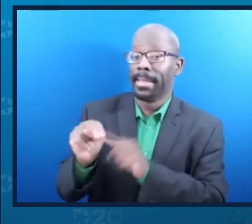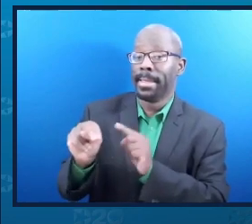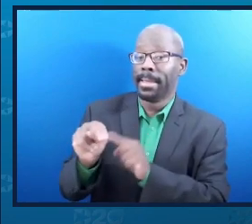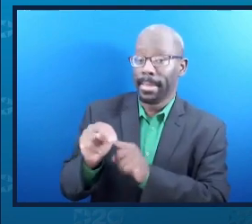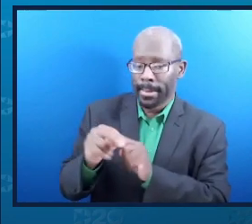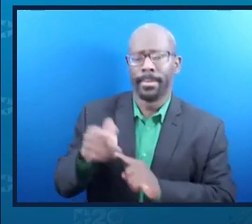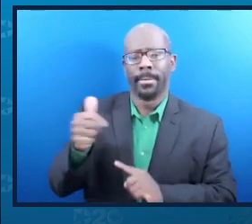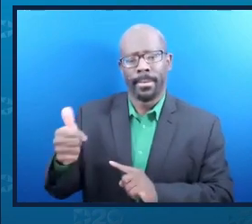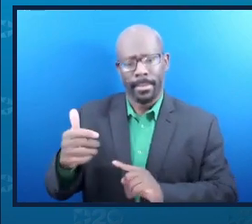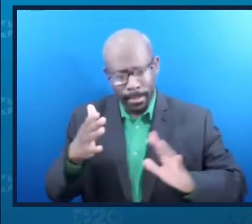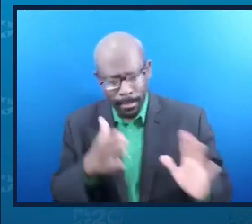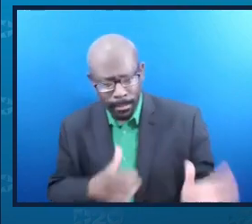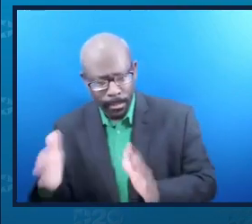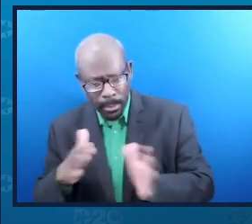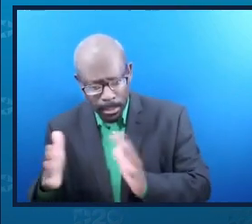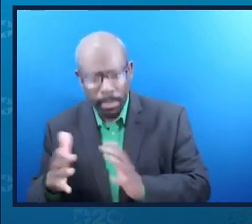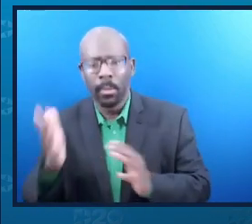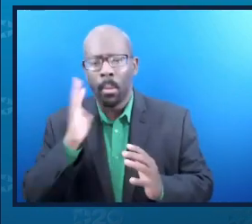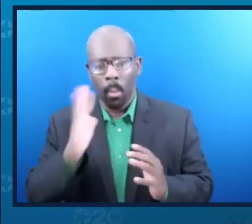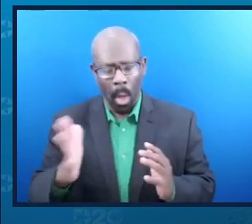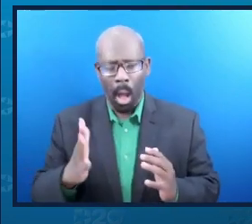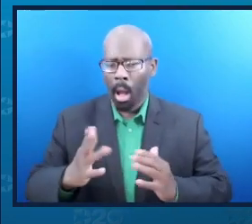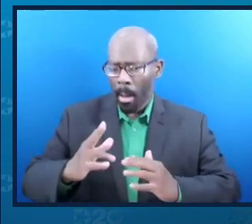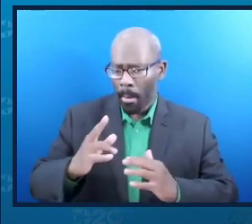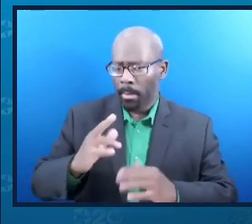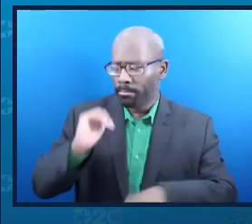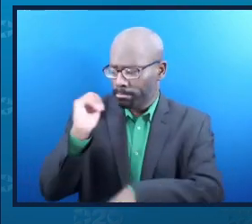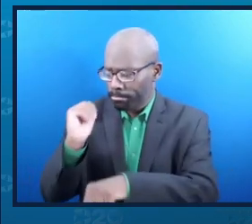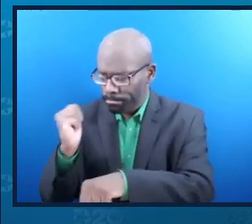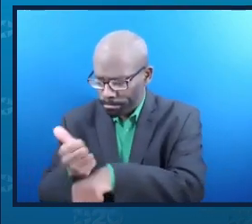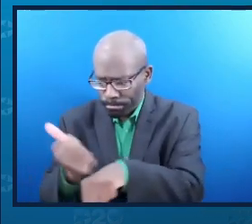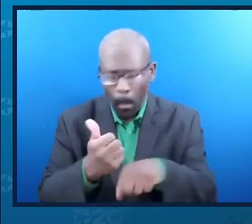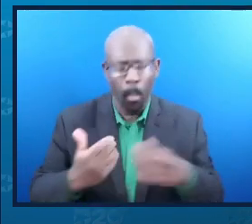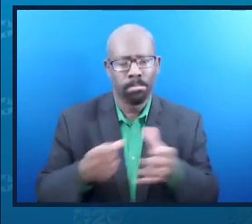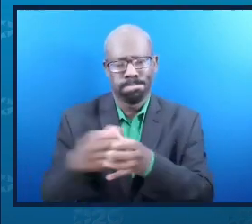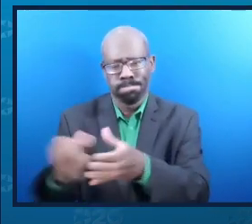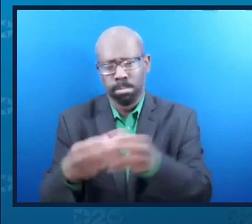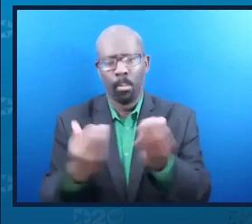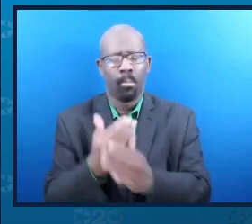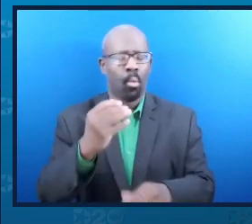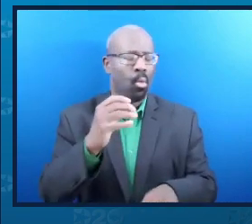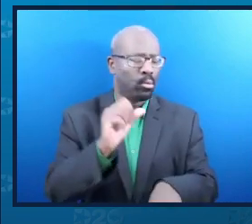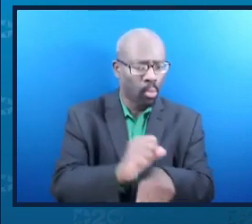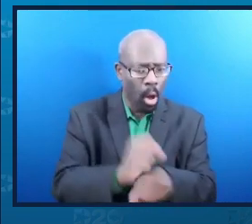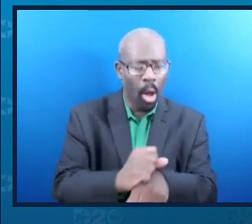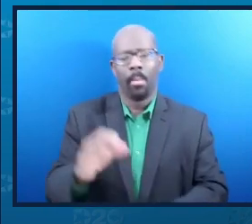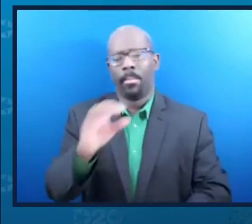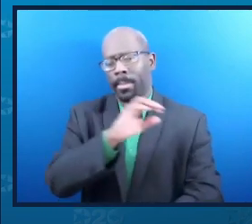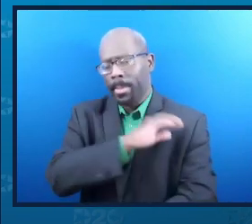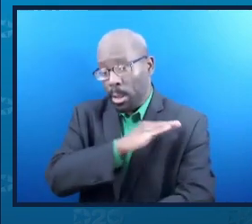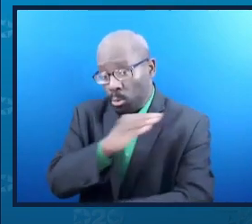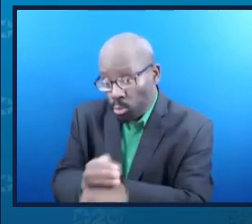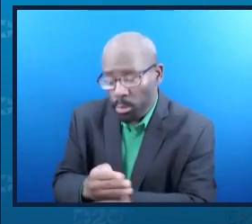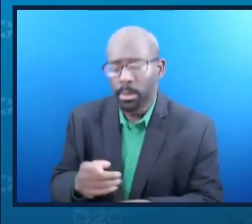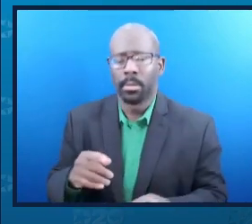AND MANUFACTURING AND CREATE NEW UNION JOBS AND CLEAN ENERGY.